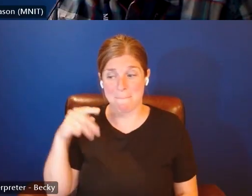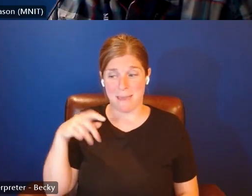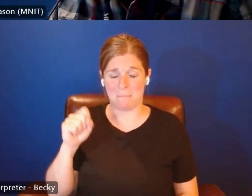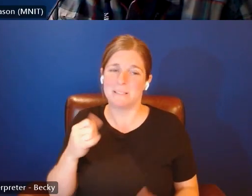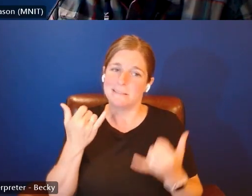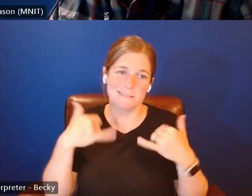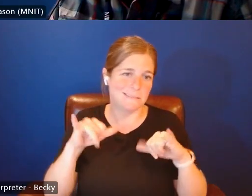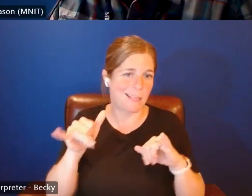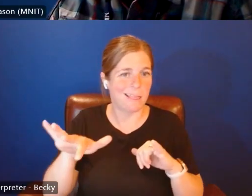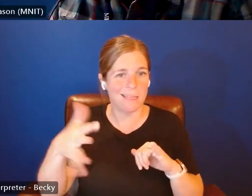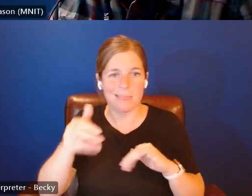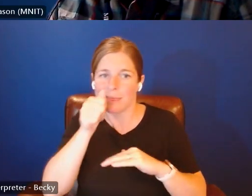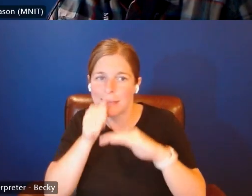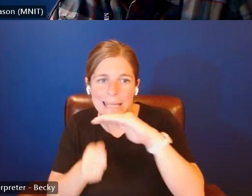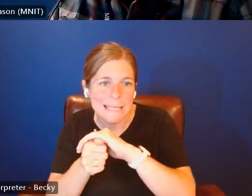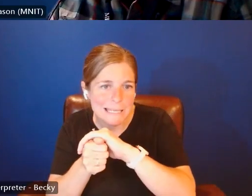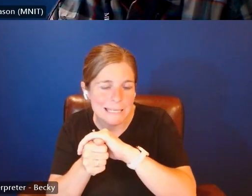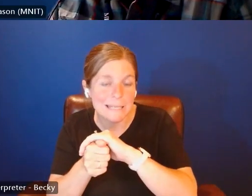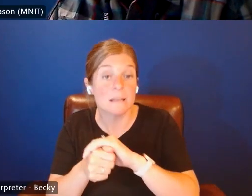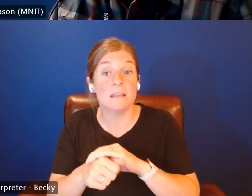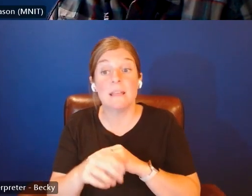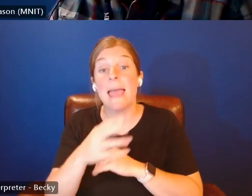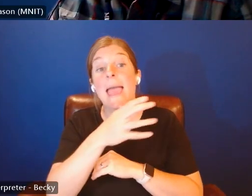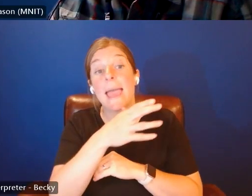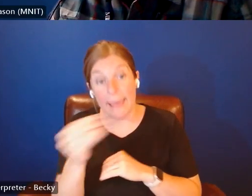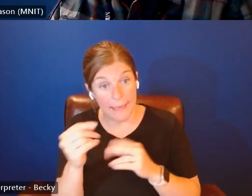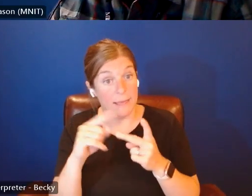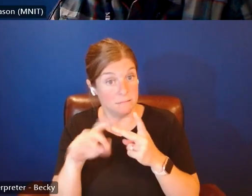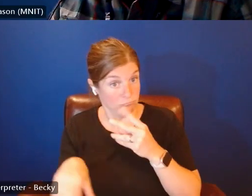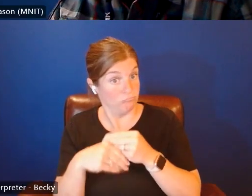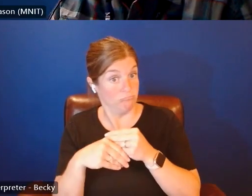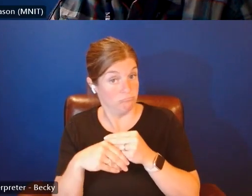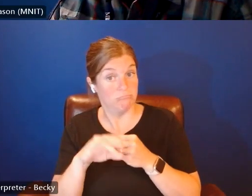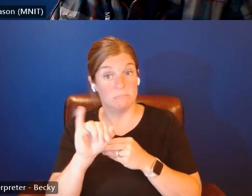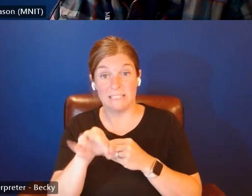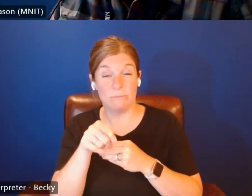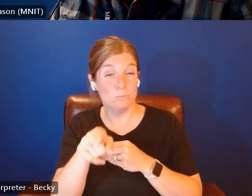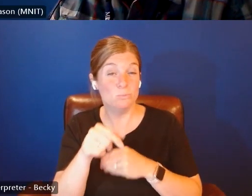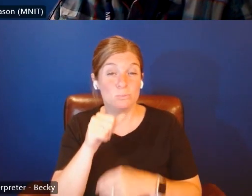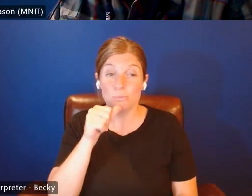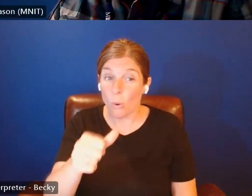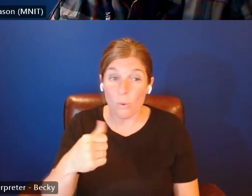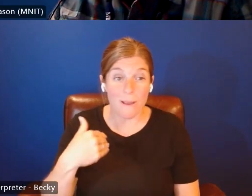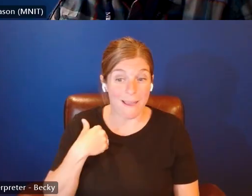And the other thing is that when you don't have the context,